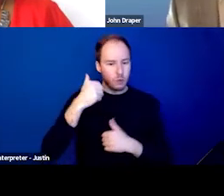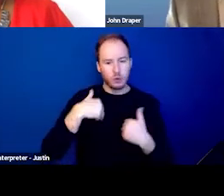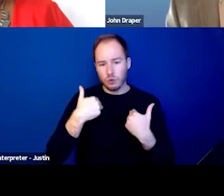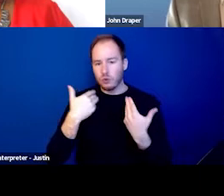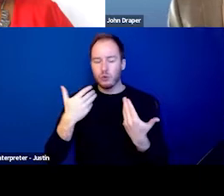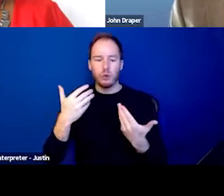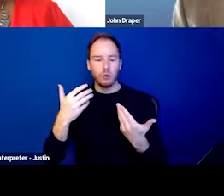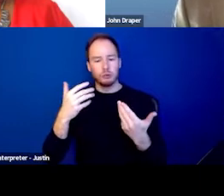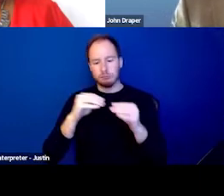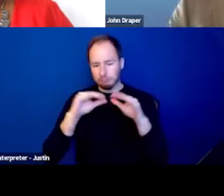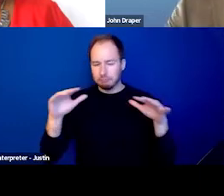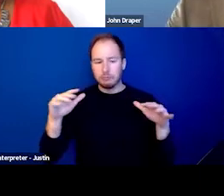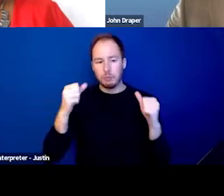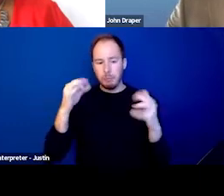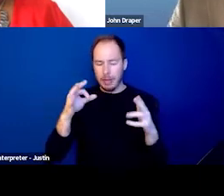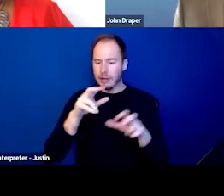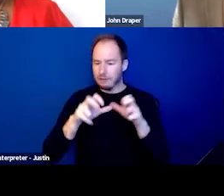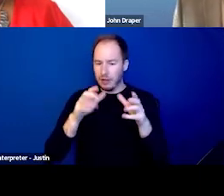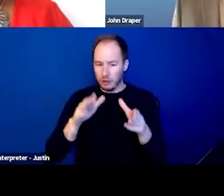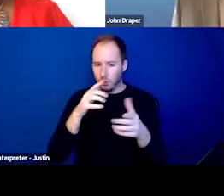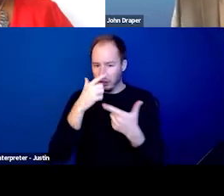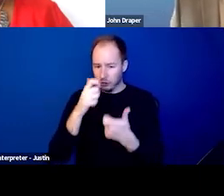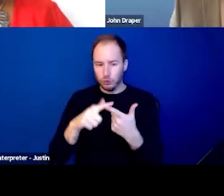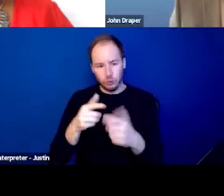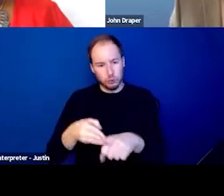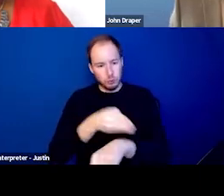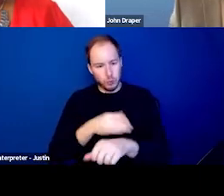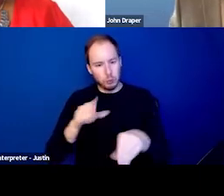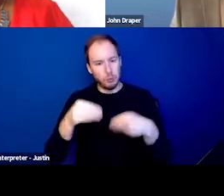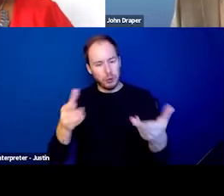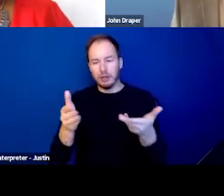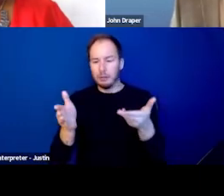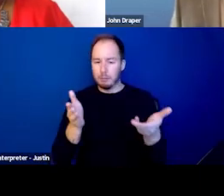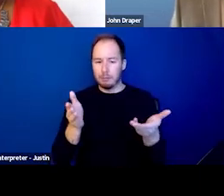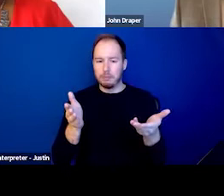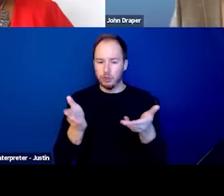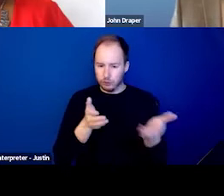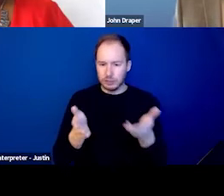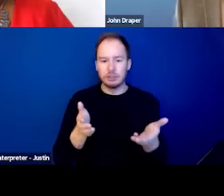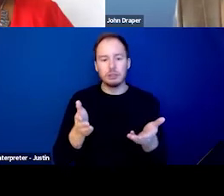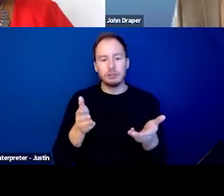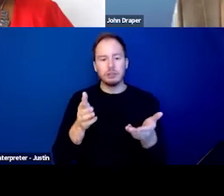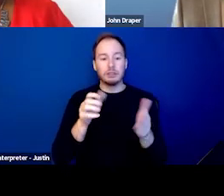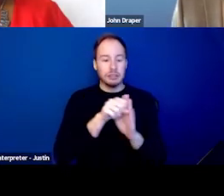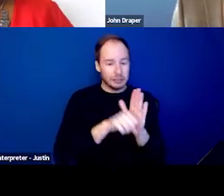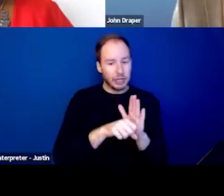There's a lot more stakeholders investing in this service. There's more states funding this service, the federal government is funding the service.